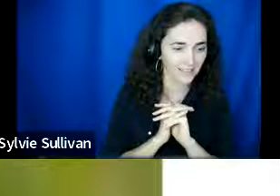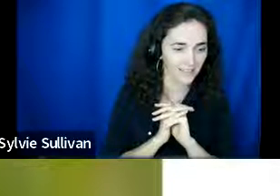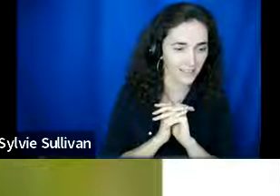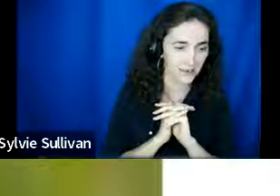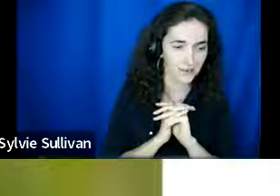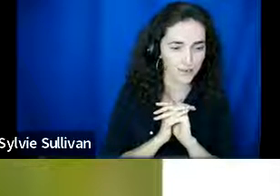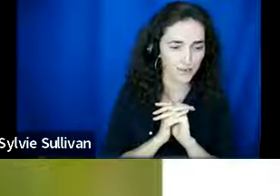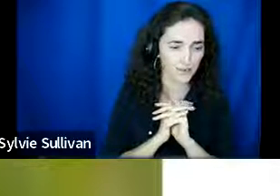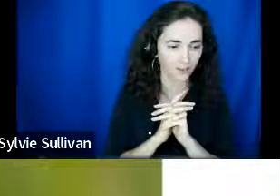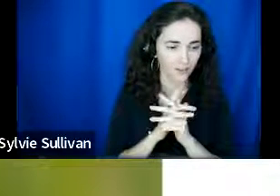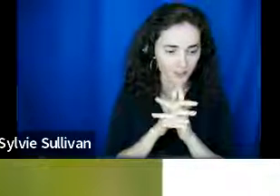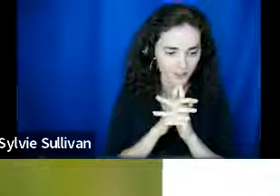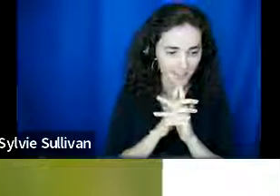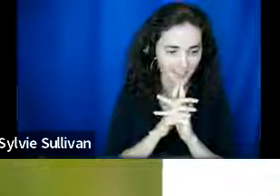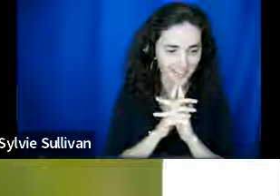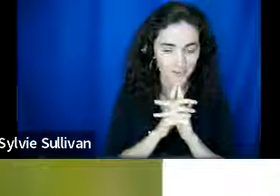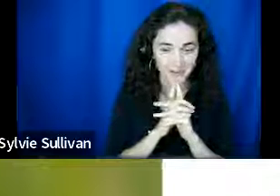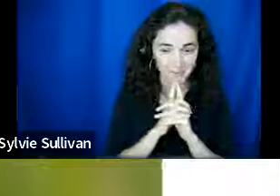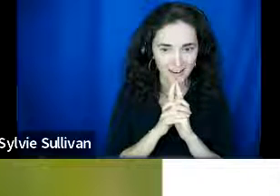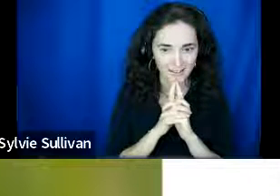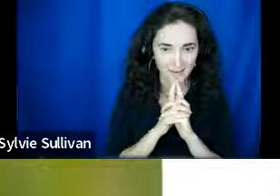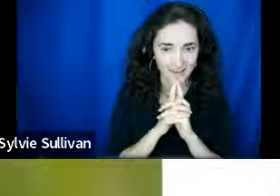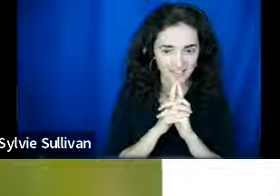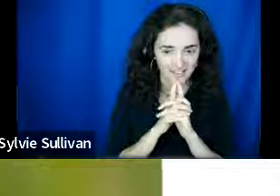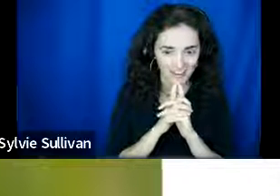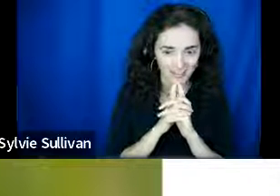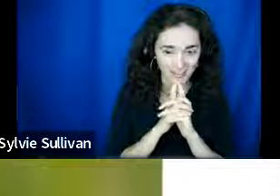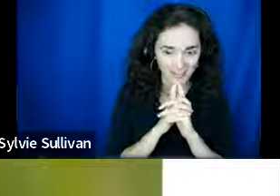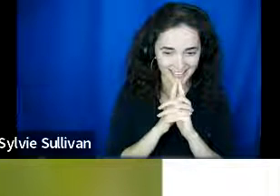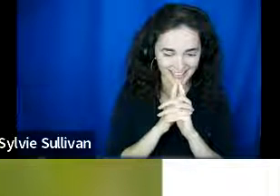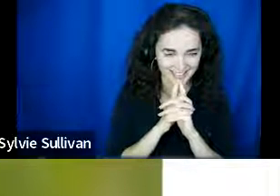Okay, true, true, true, false. We have a variety of opinions on that one.